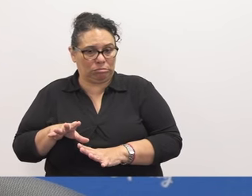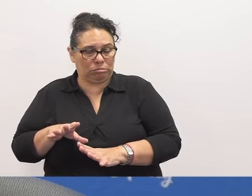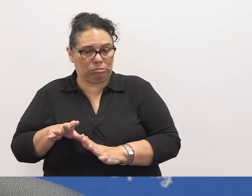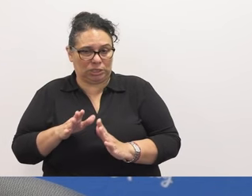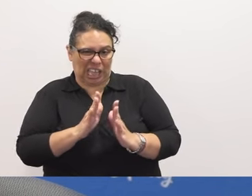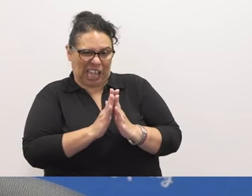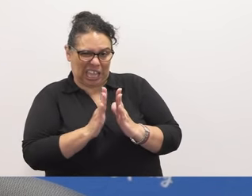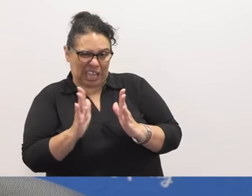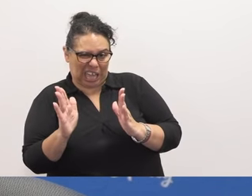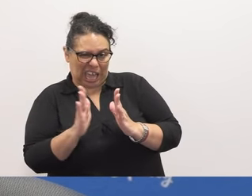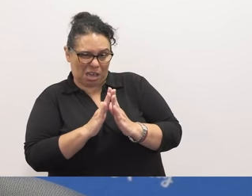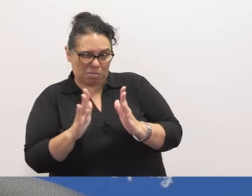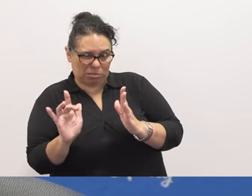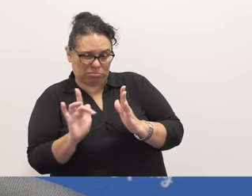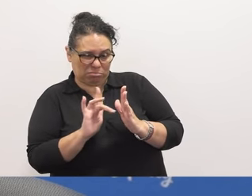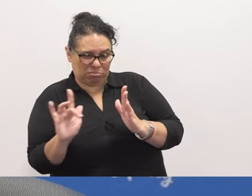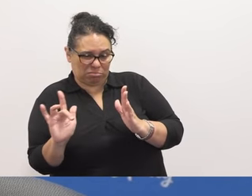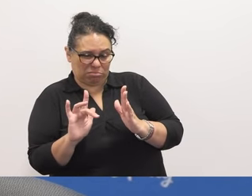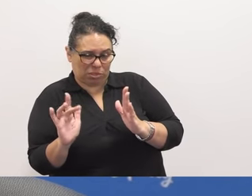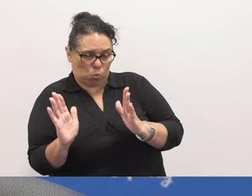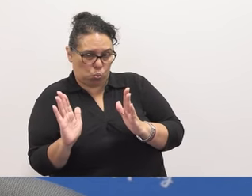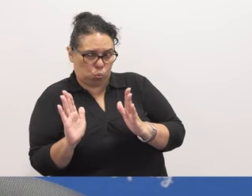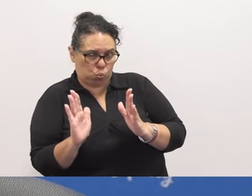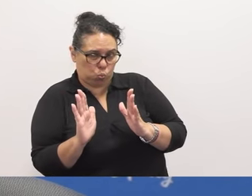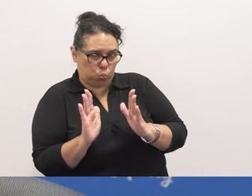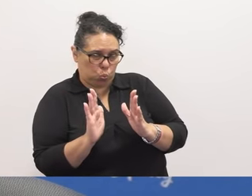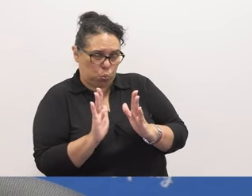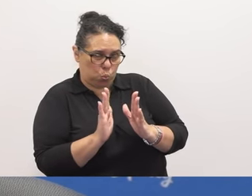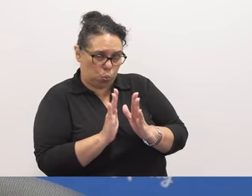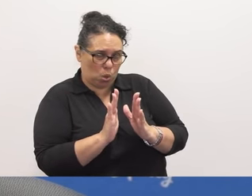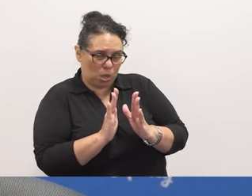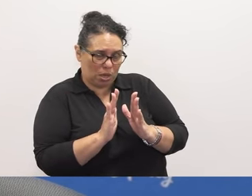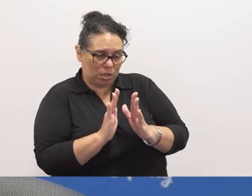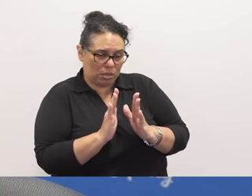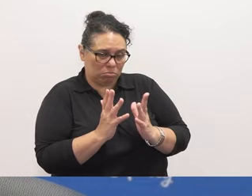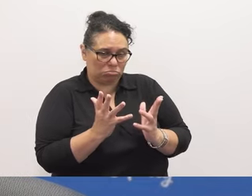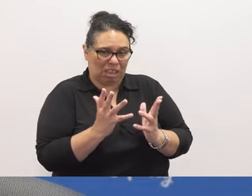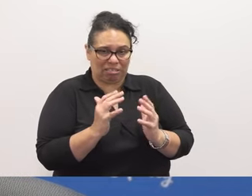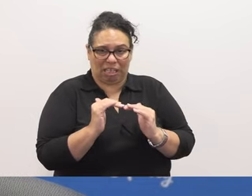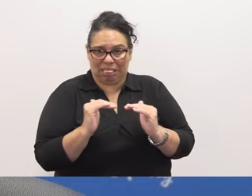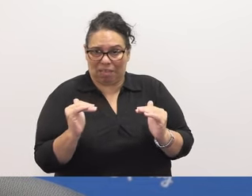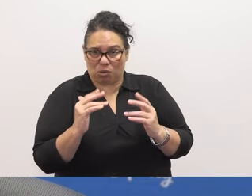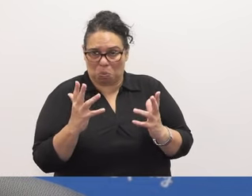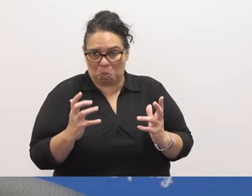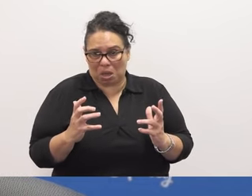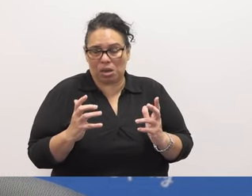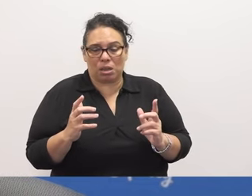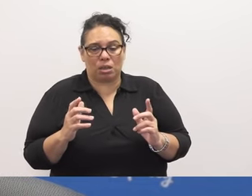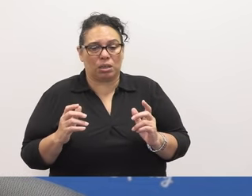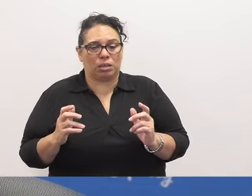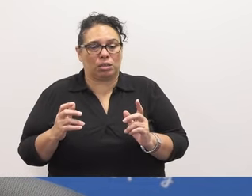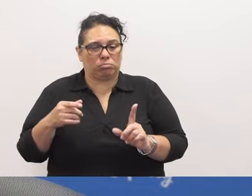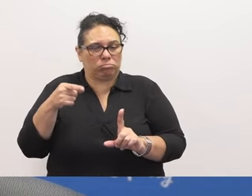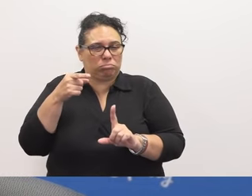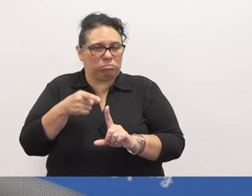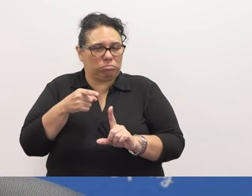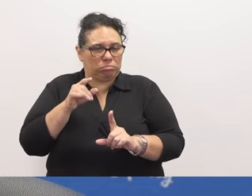at the both levels that we want to, but with the certainty that this is the path